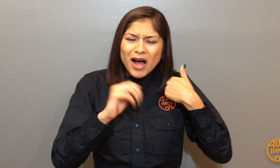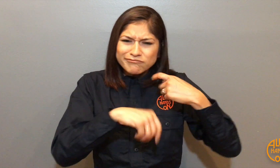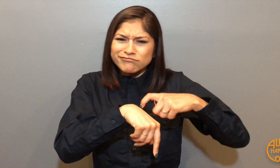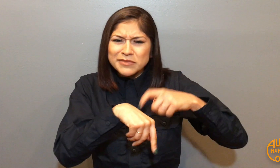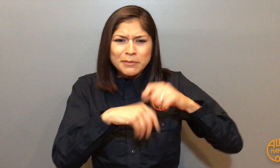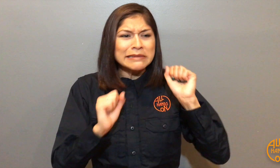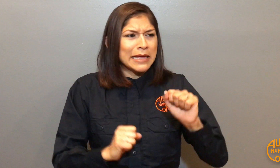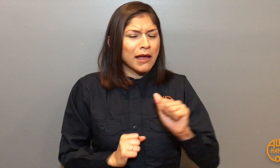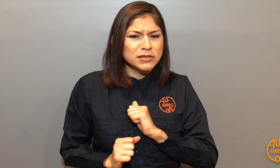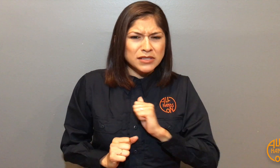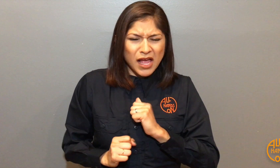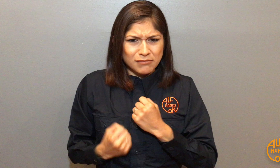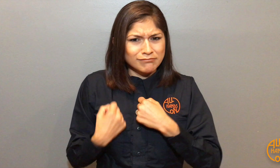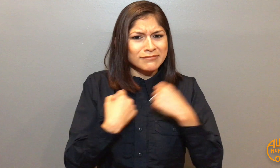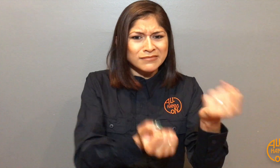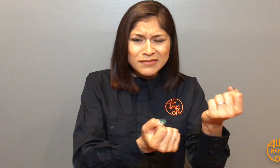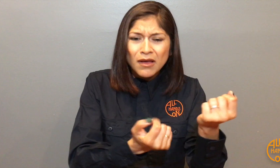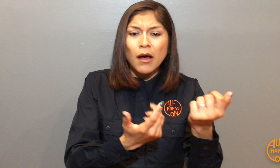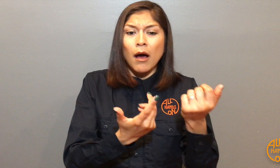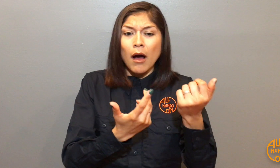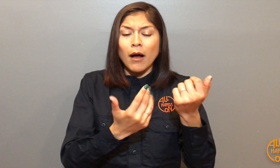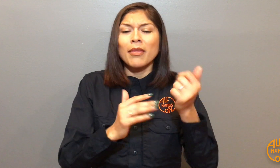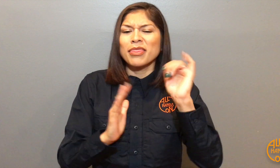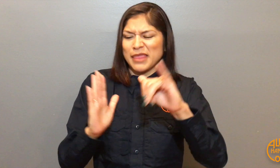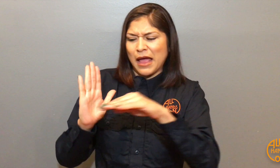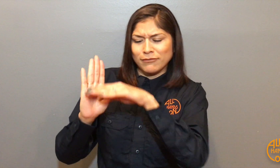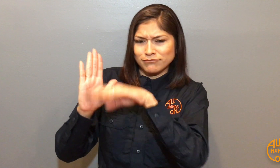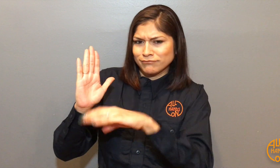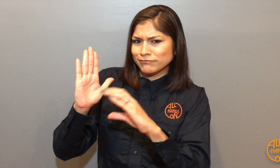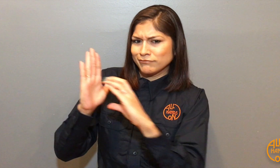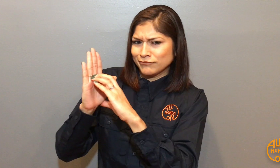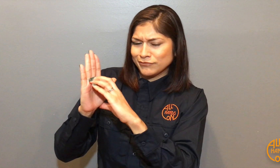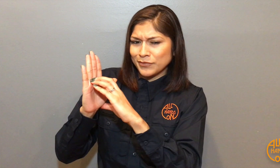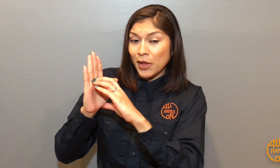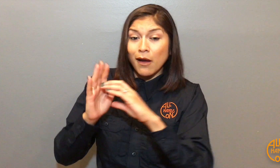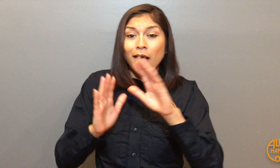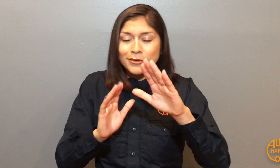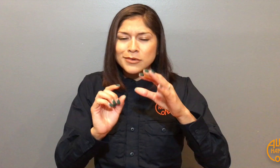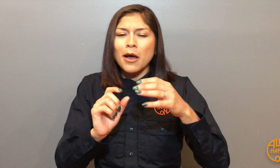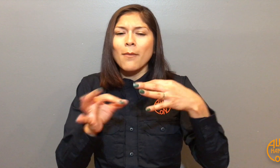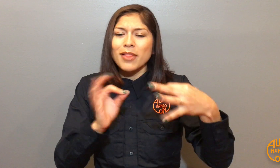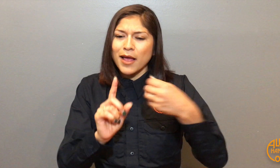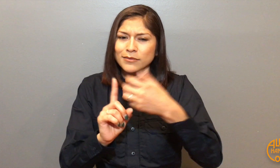you may have enough time to drive yourself to the emergency room, let me go